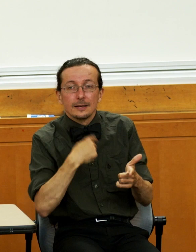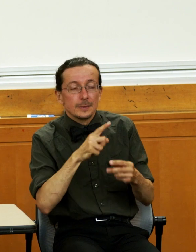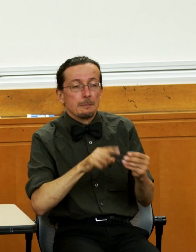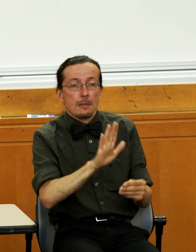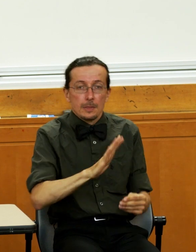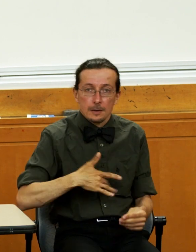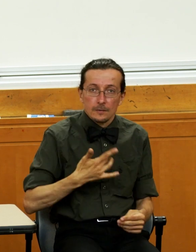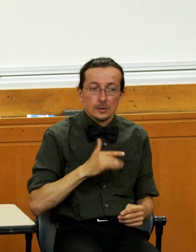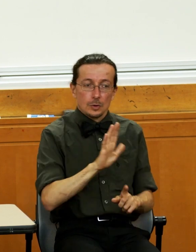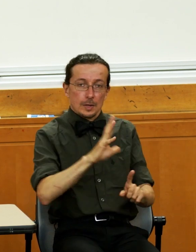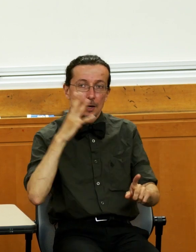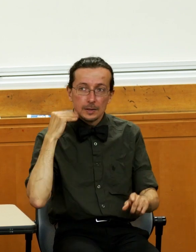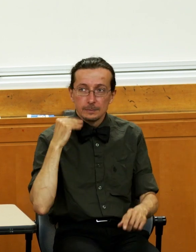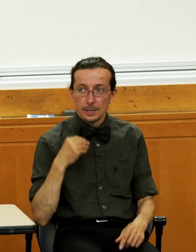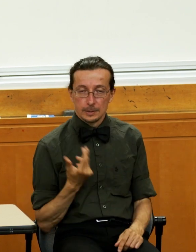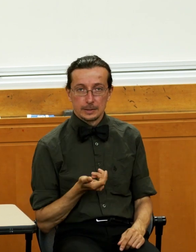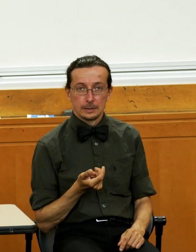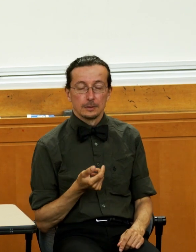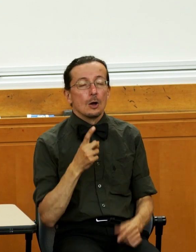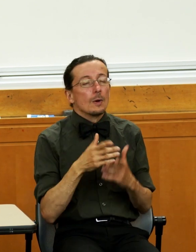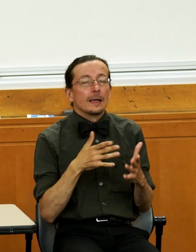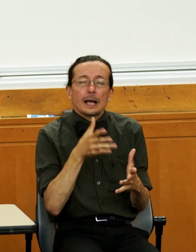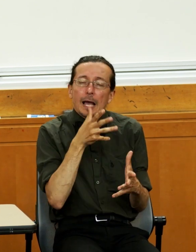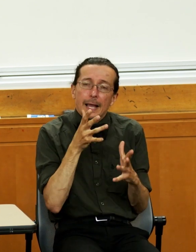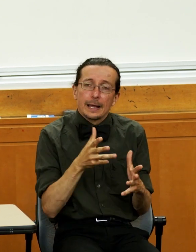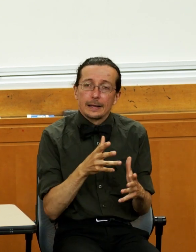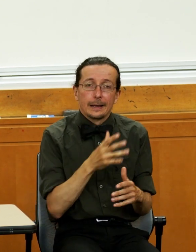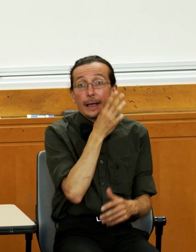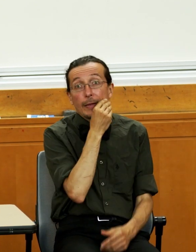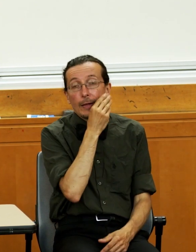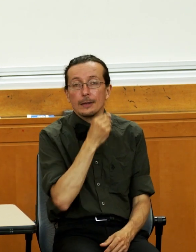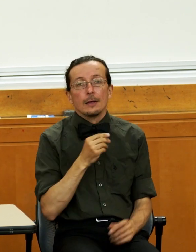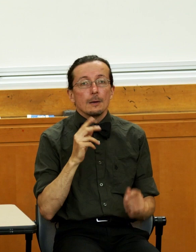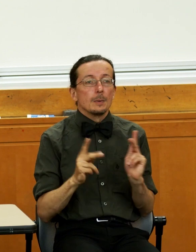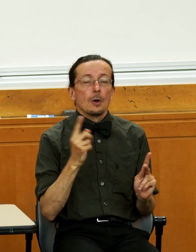experience. One of the reasons I hate simulations, people always talk about this in the disability